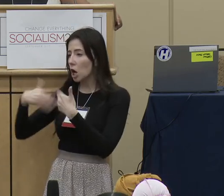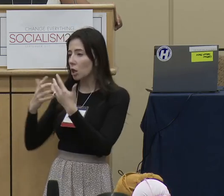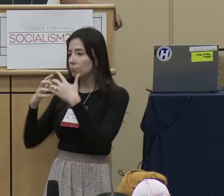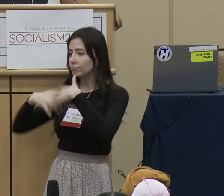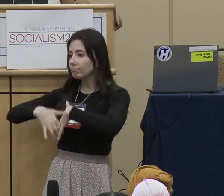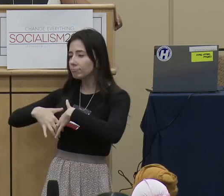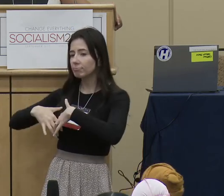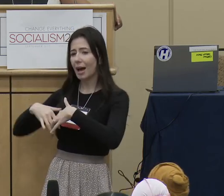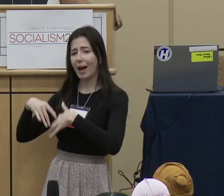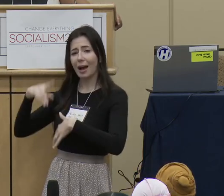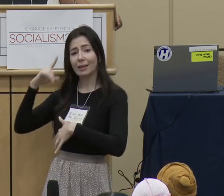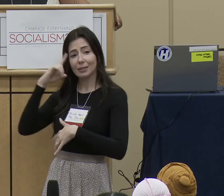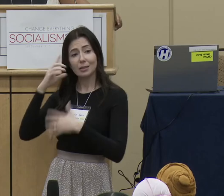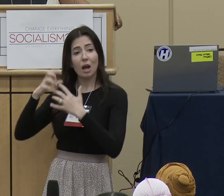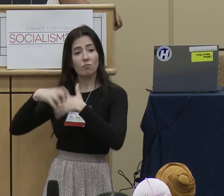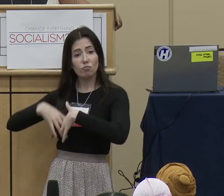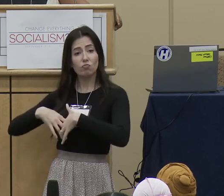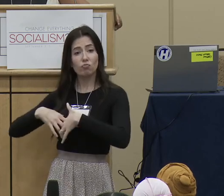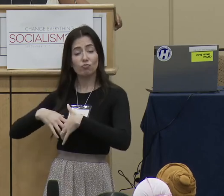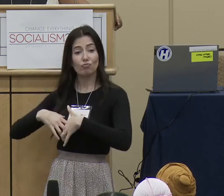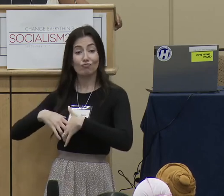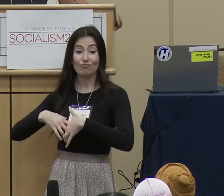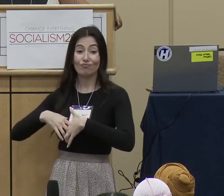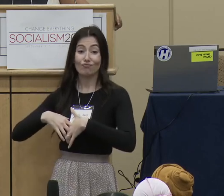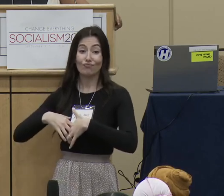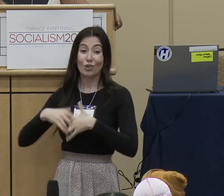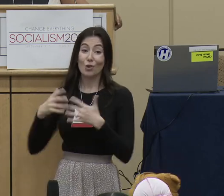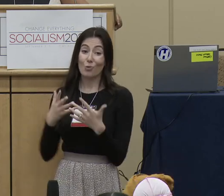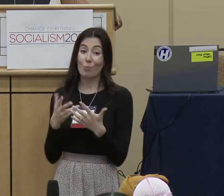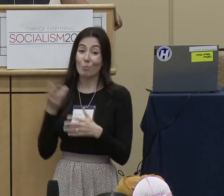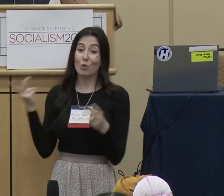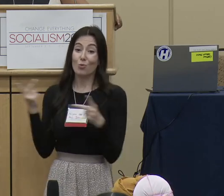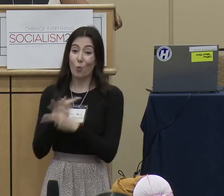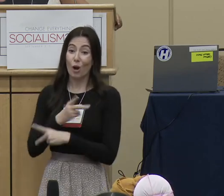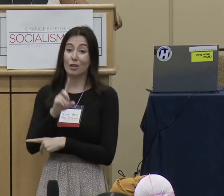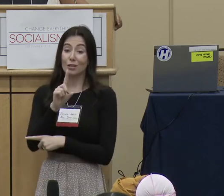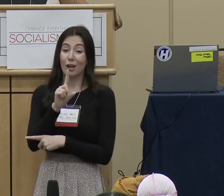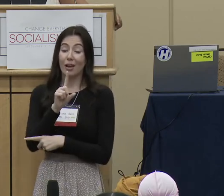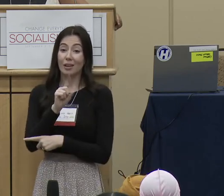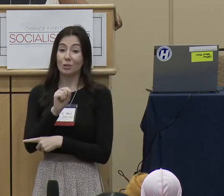. But the house of cards can't be built up forever . We're looking for another fall, and the fall I think and others